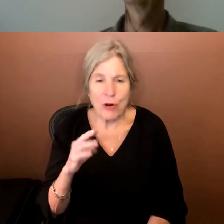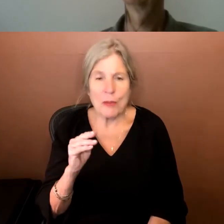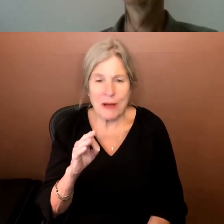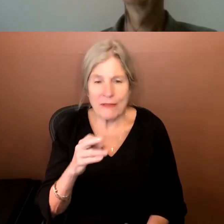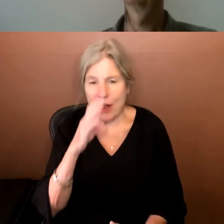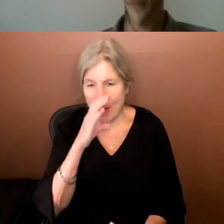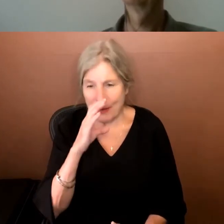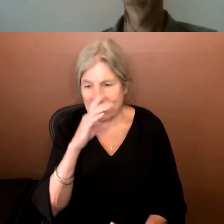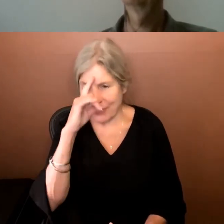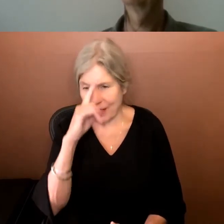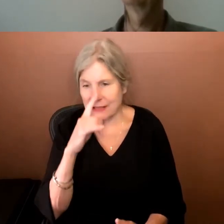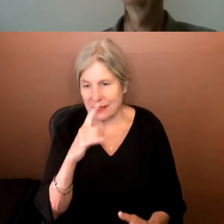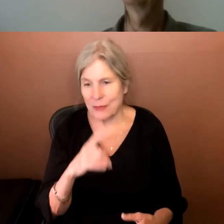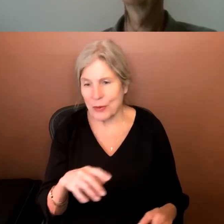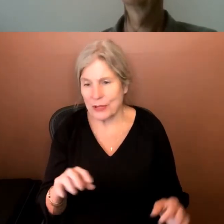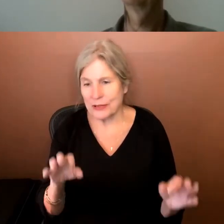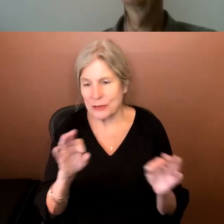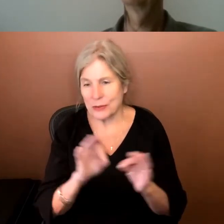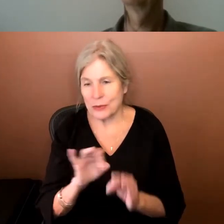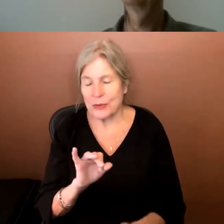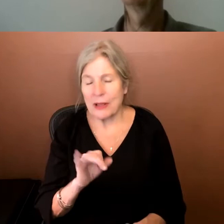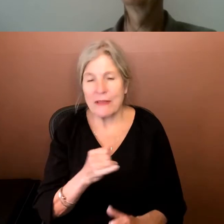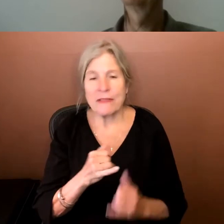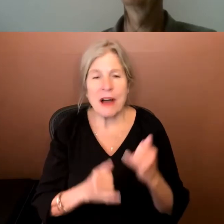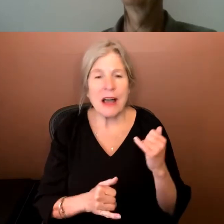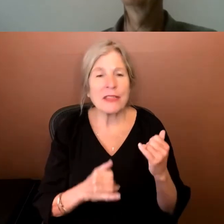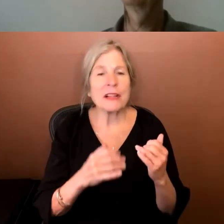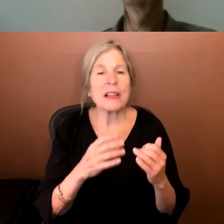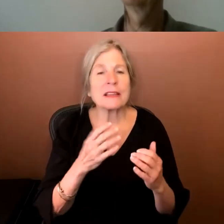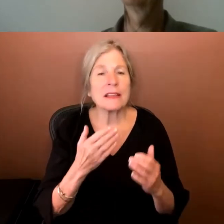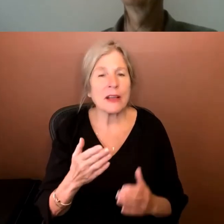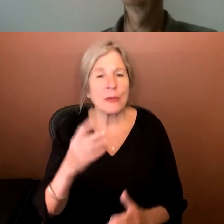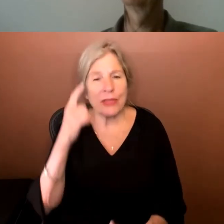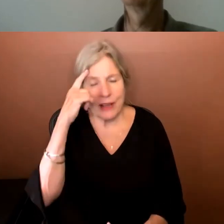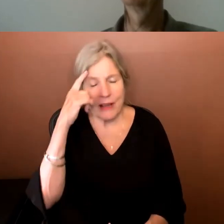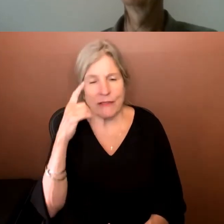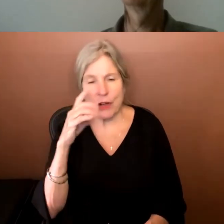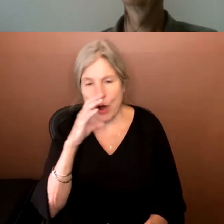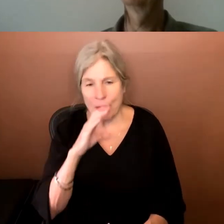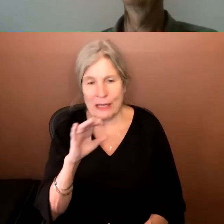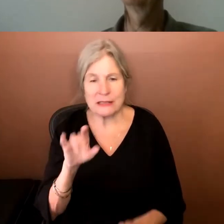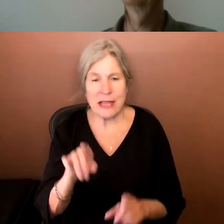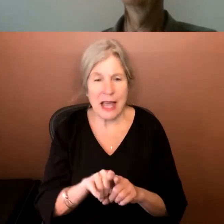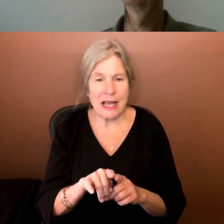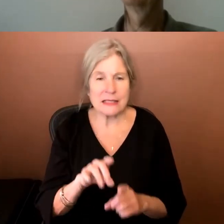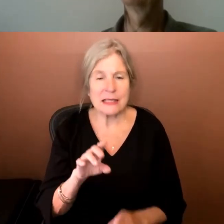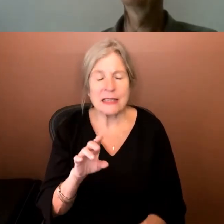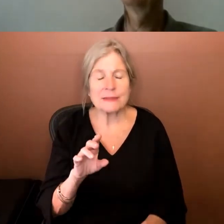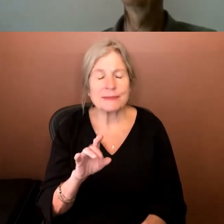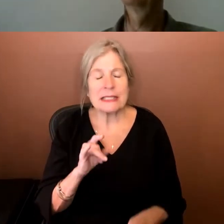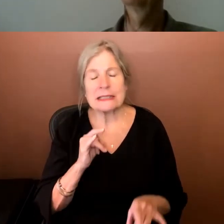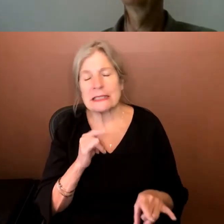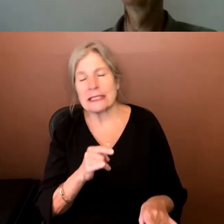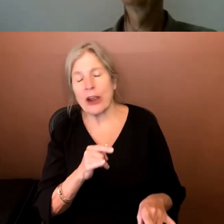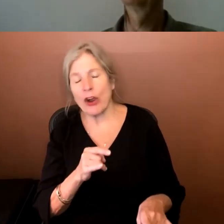is equally important. And finally the last thing is we think of comics as satirical things. But I know at least 2 or